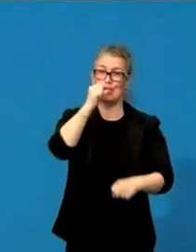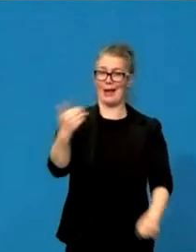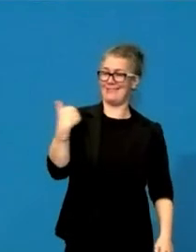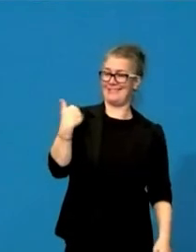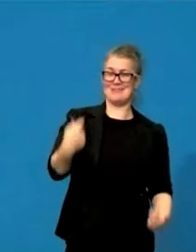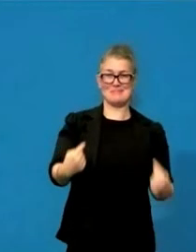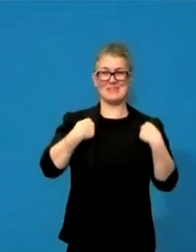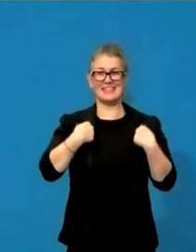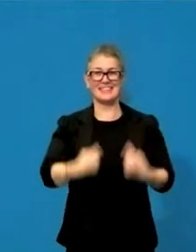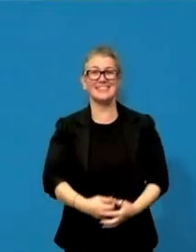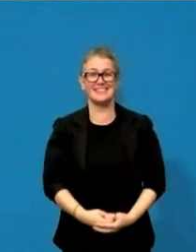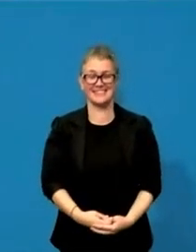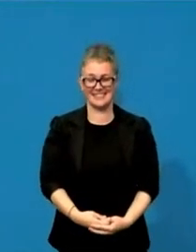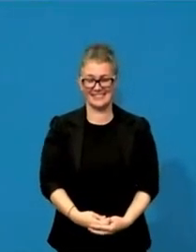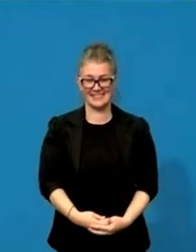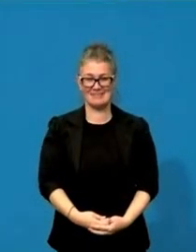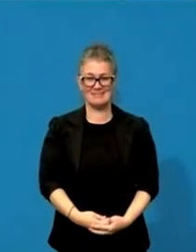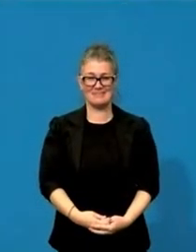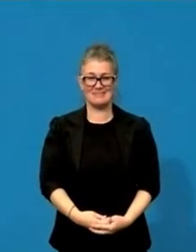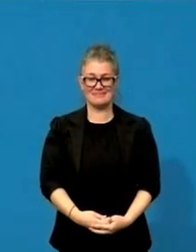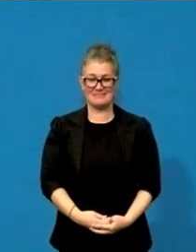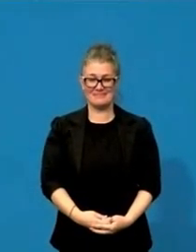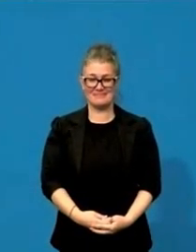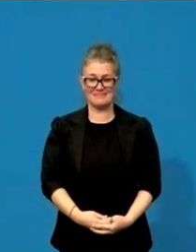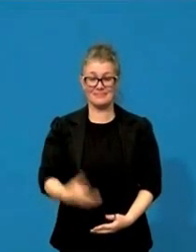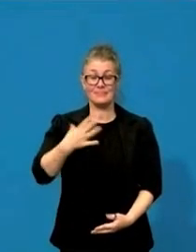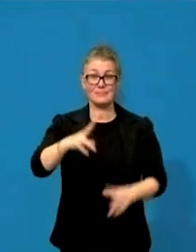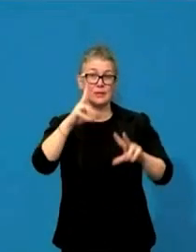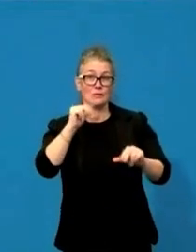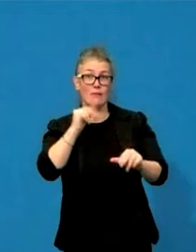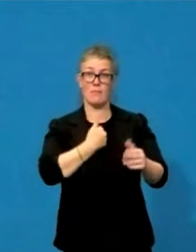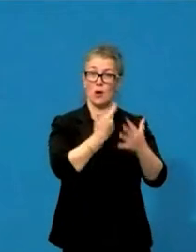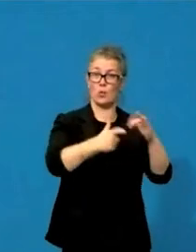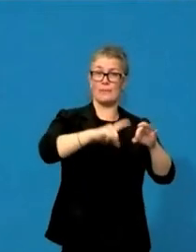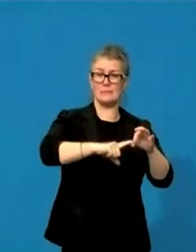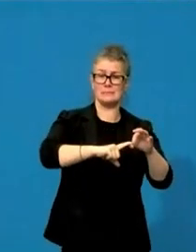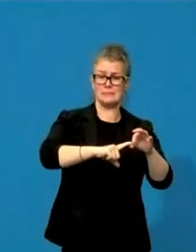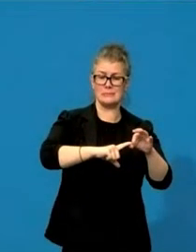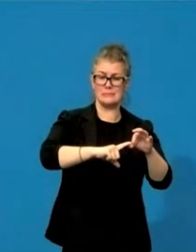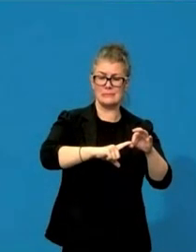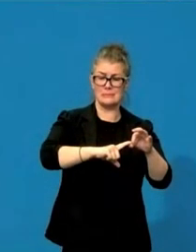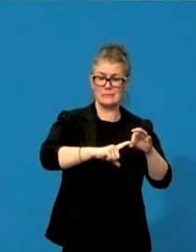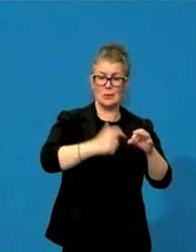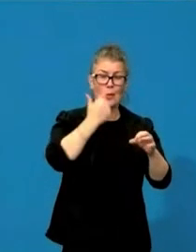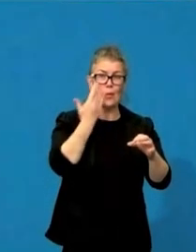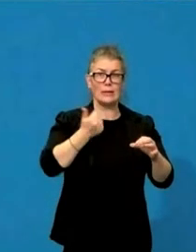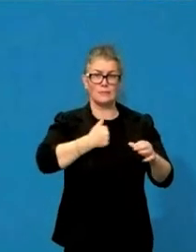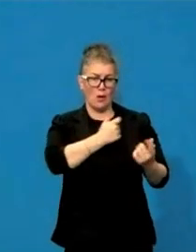We have to take good care of the equipment, and just looking after my gear, I check the